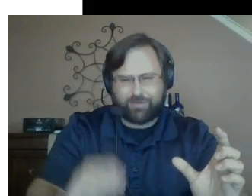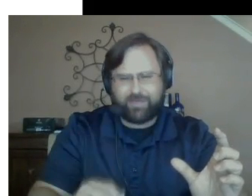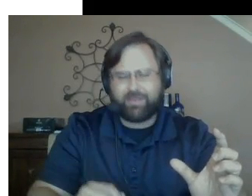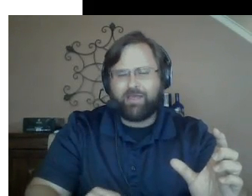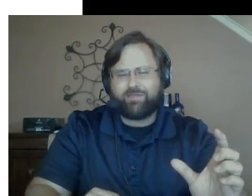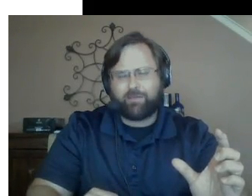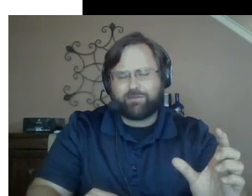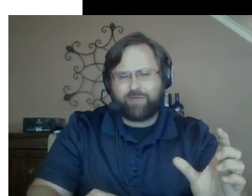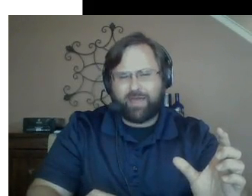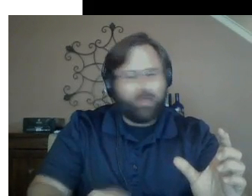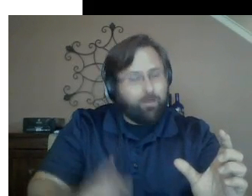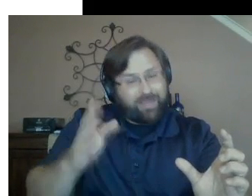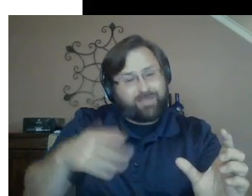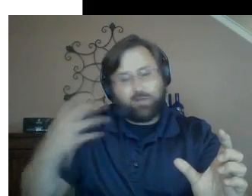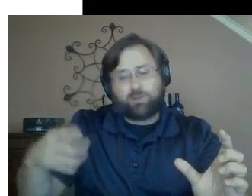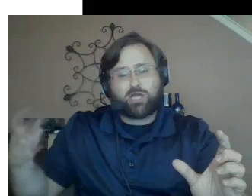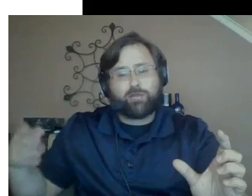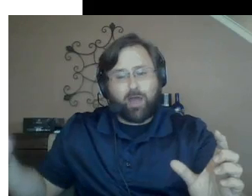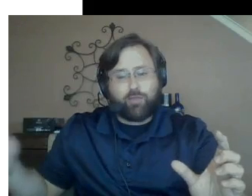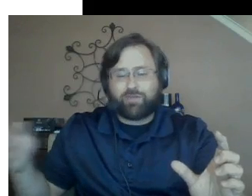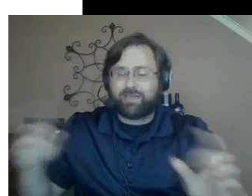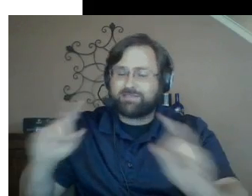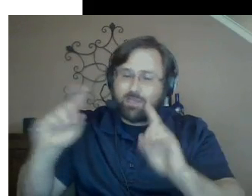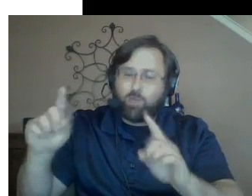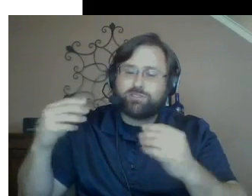it then I would do that but I can go on to talk about other things like going to